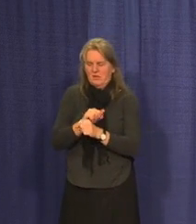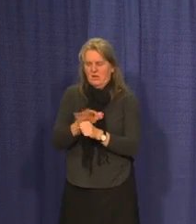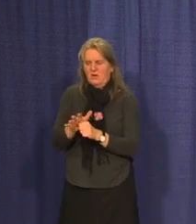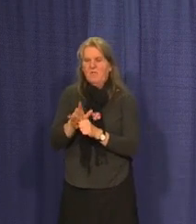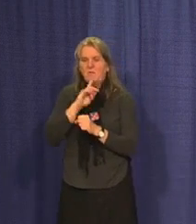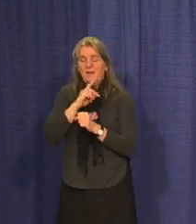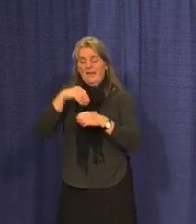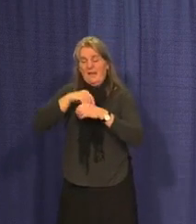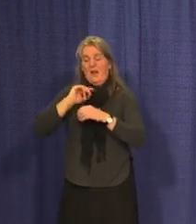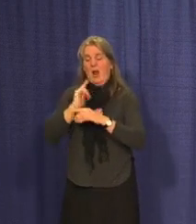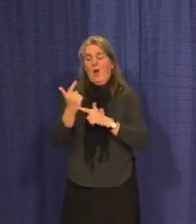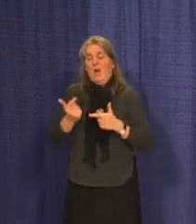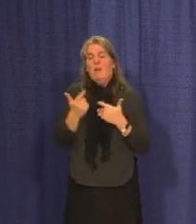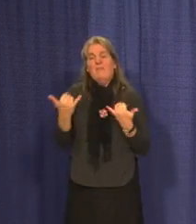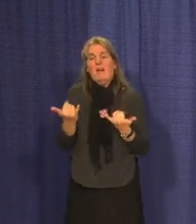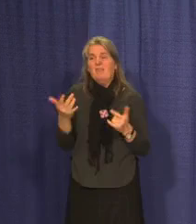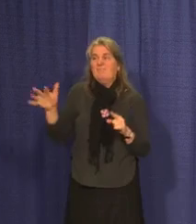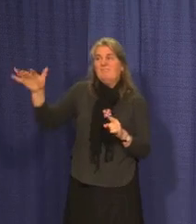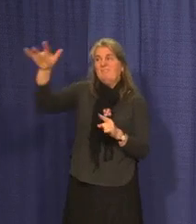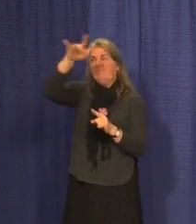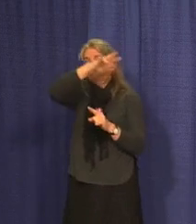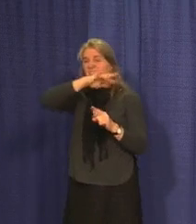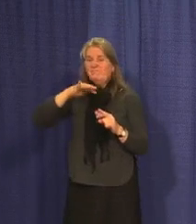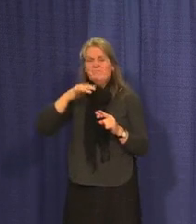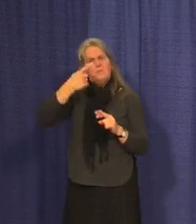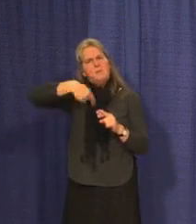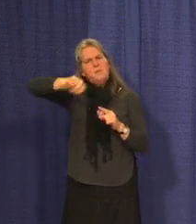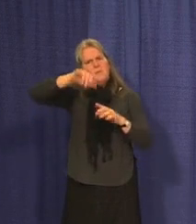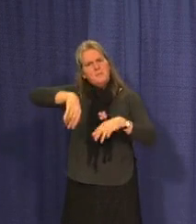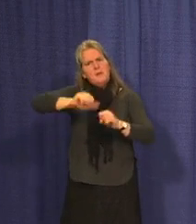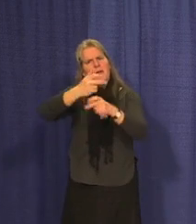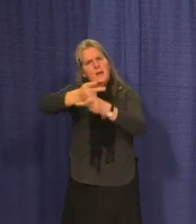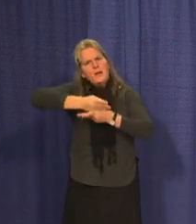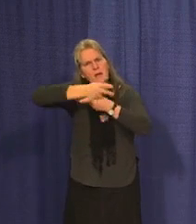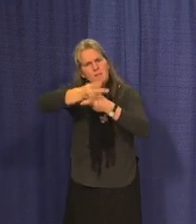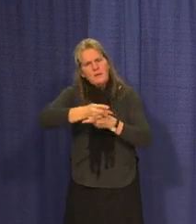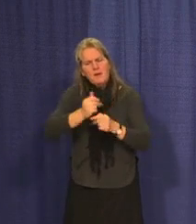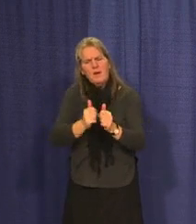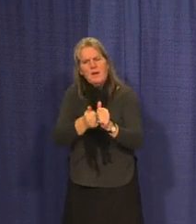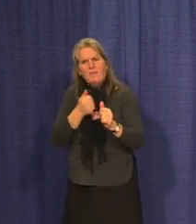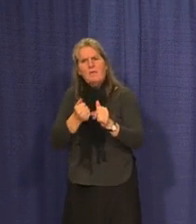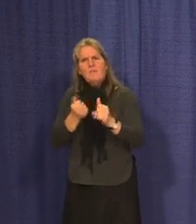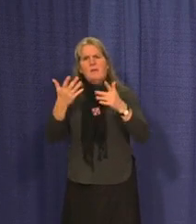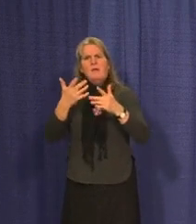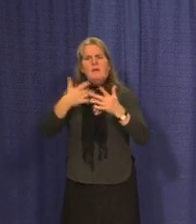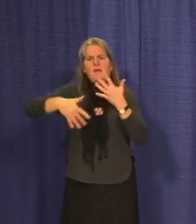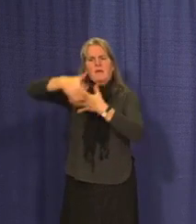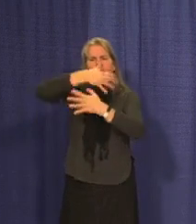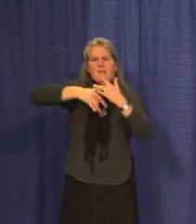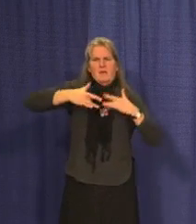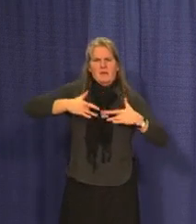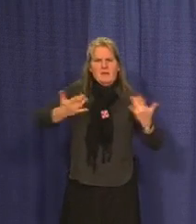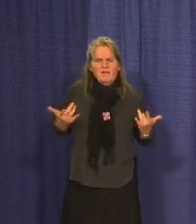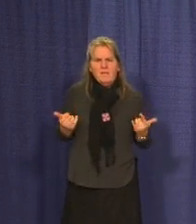We need to accept that COVID is part of our lives right now. If we take the right precautions, avoid large